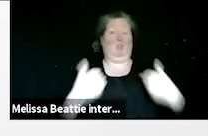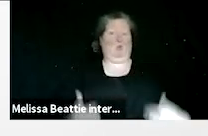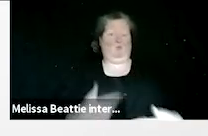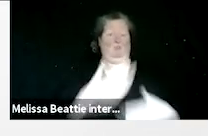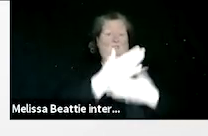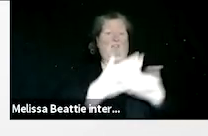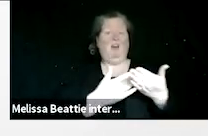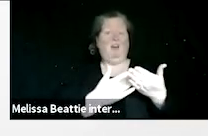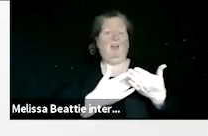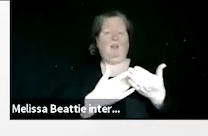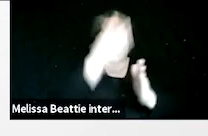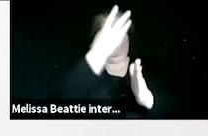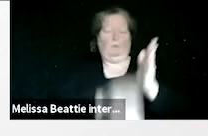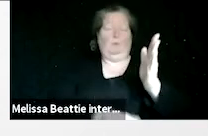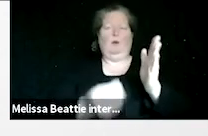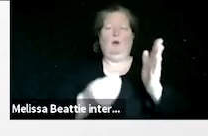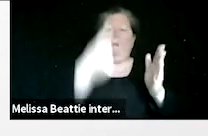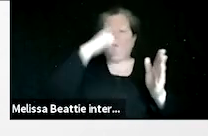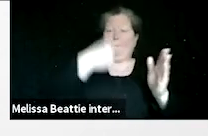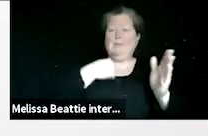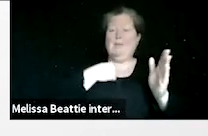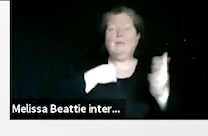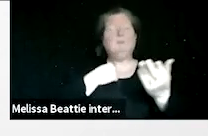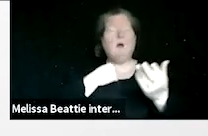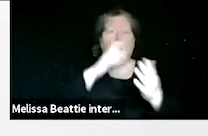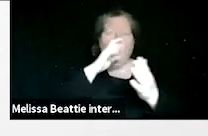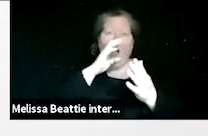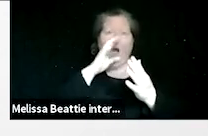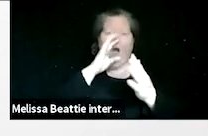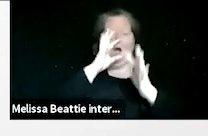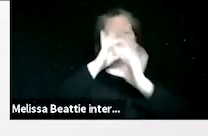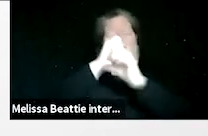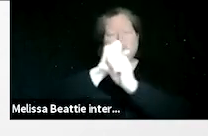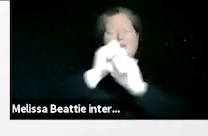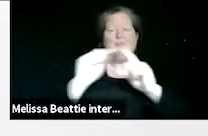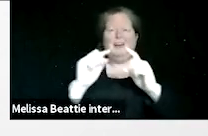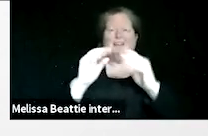to me, it's fascinating, but it's also much harder to secure than technical controls.